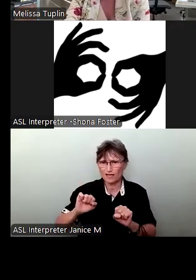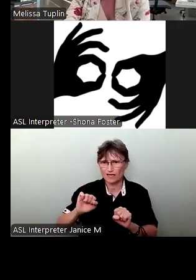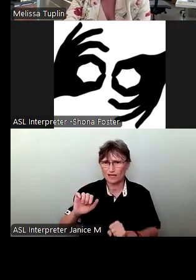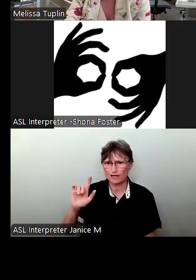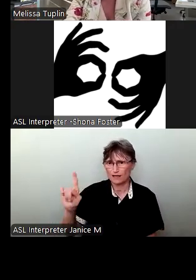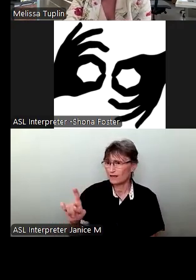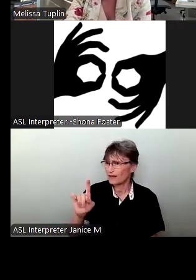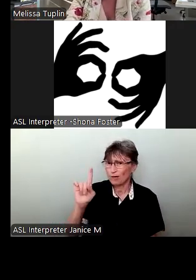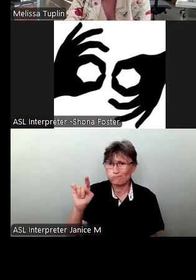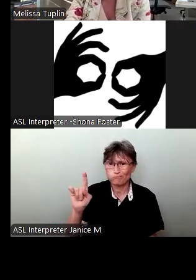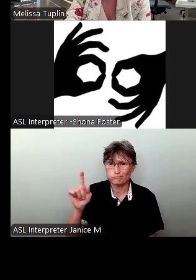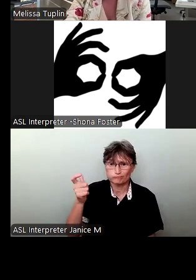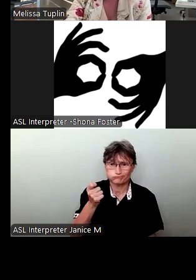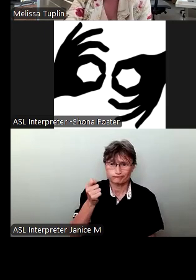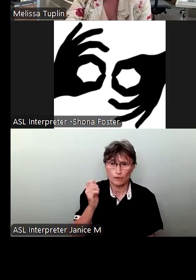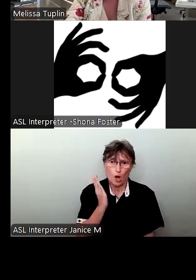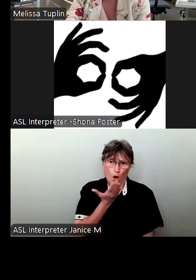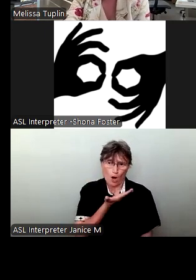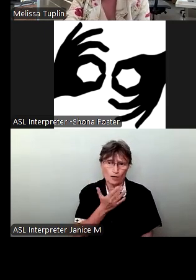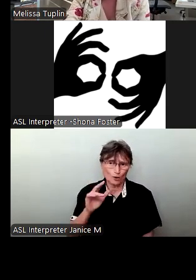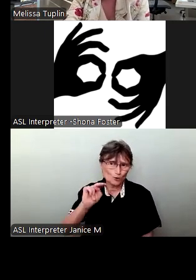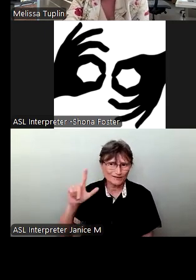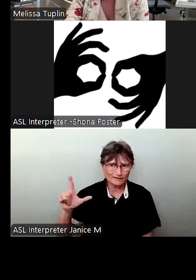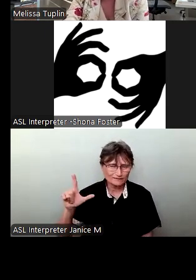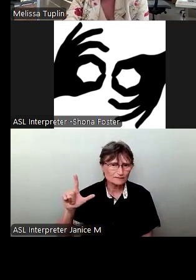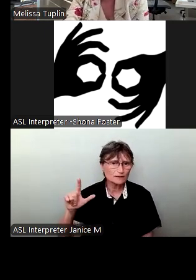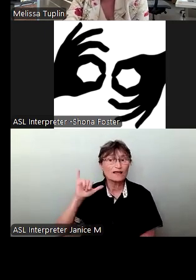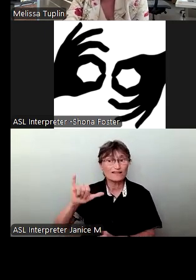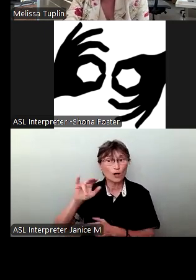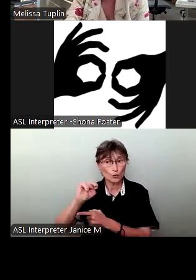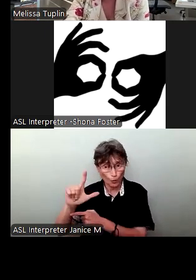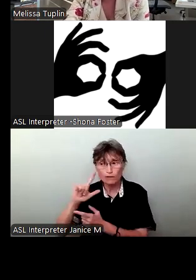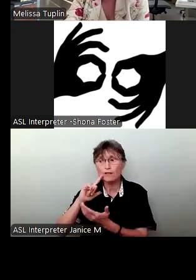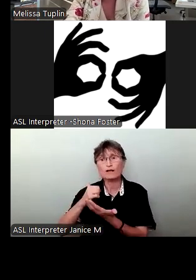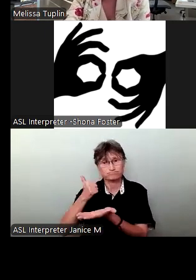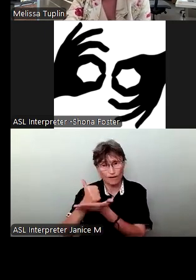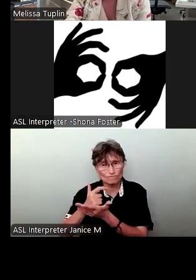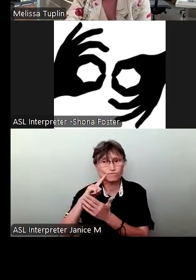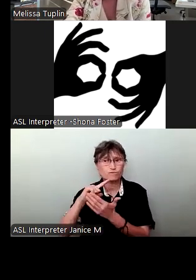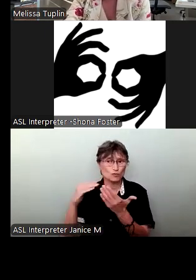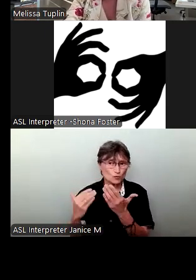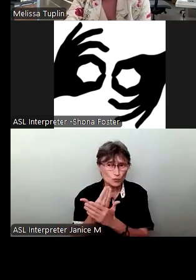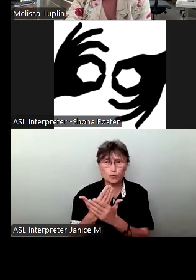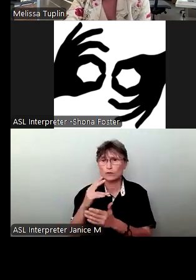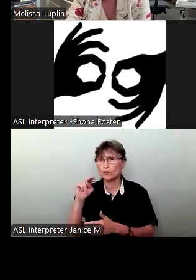is the best place to get the most up to date news and information from CADA and learn about funding